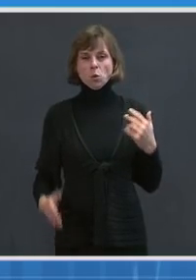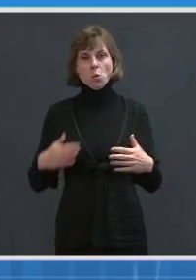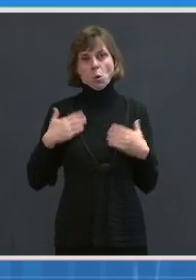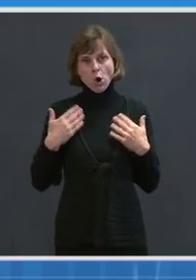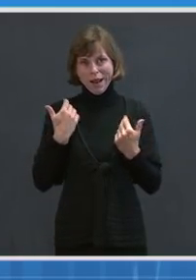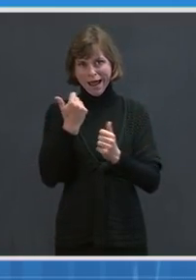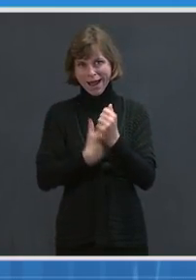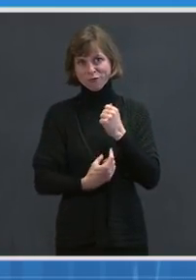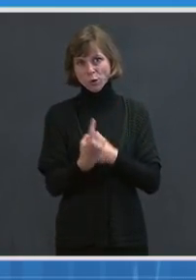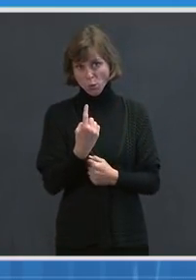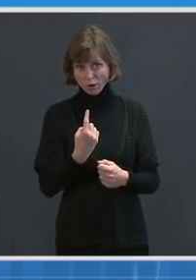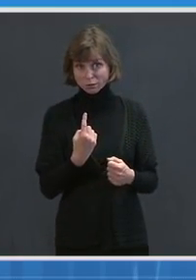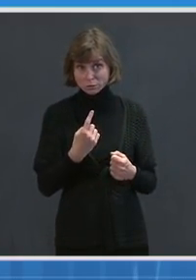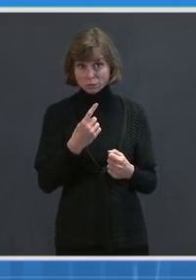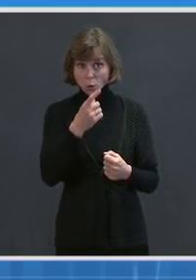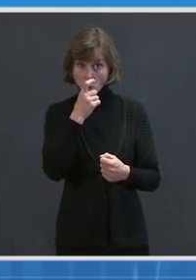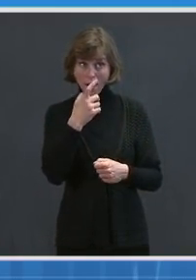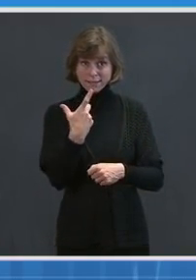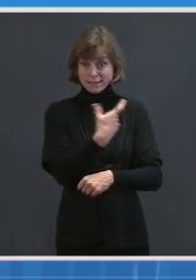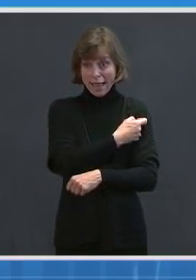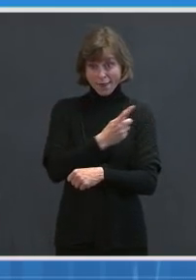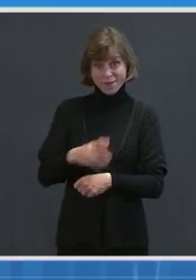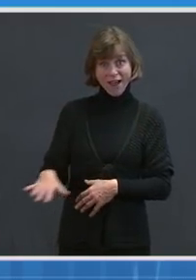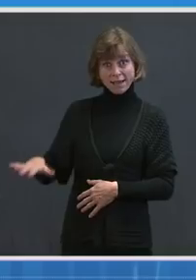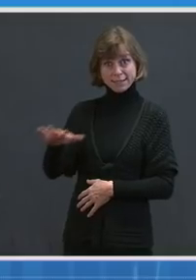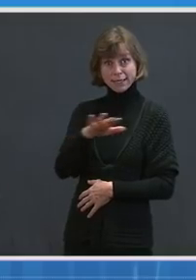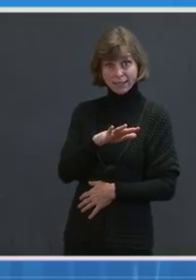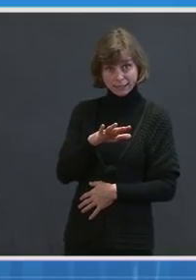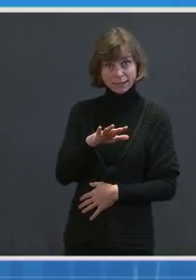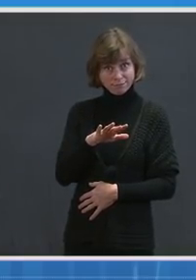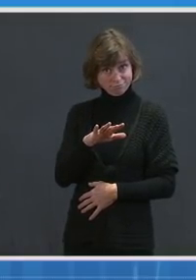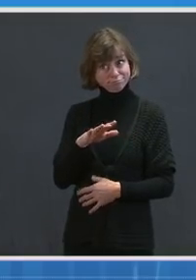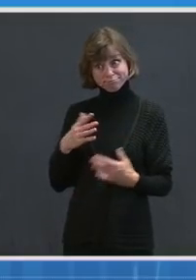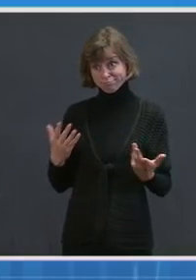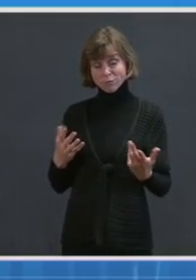who has taken the vaccine is talking about it, including him.